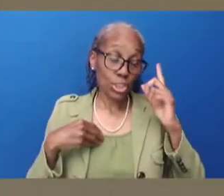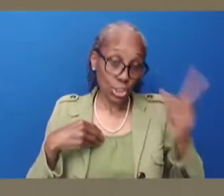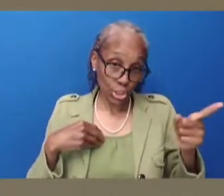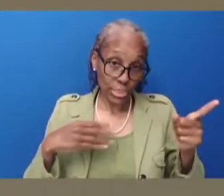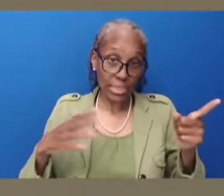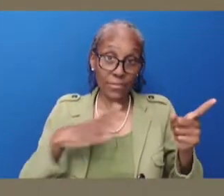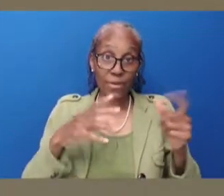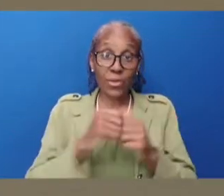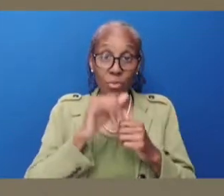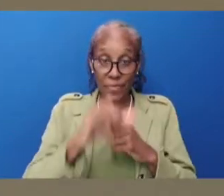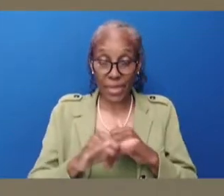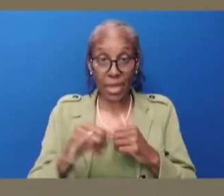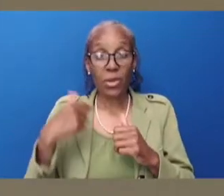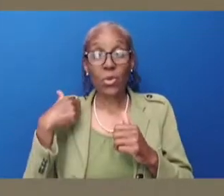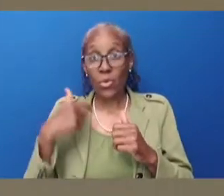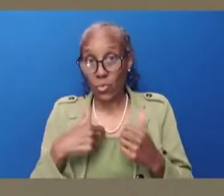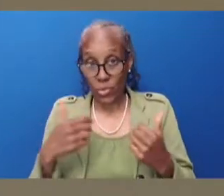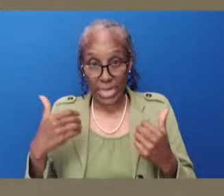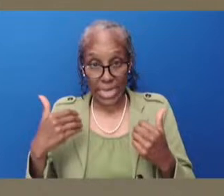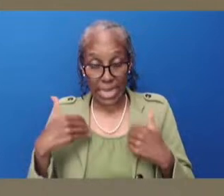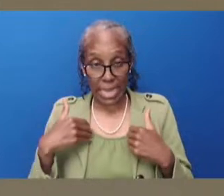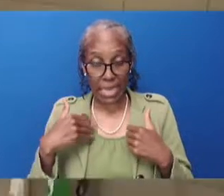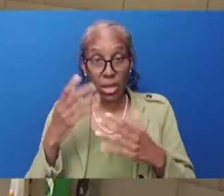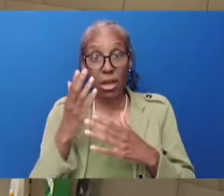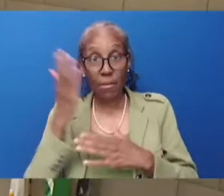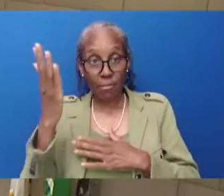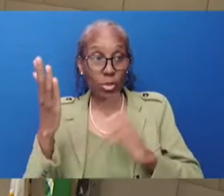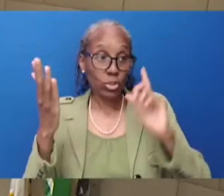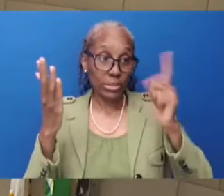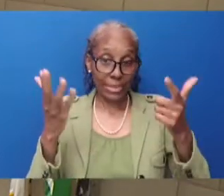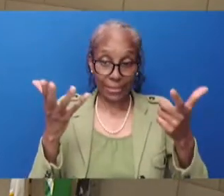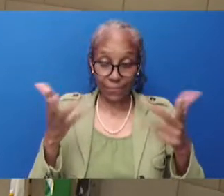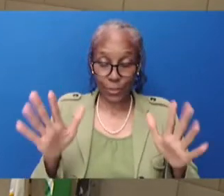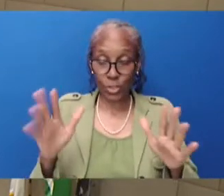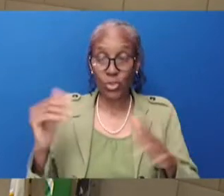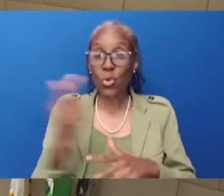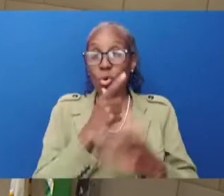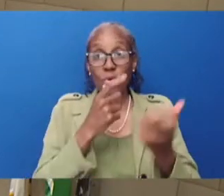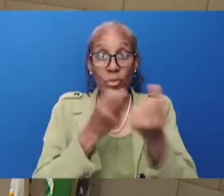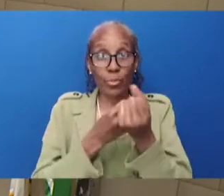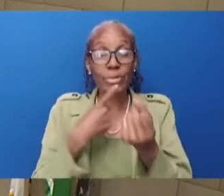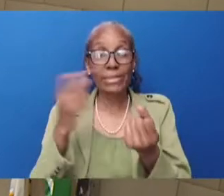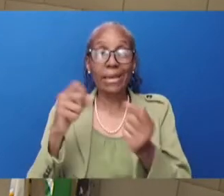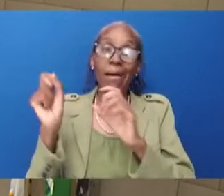MOTION WAS TO CLOSE AND ADOPT.